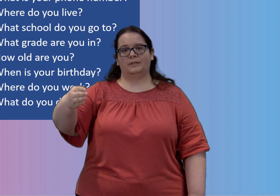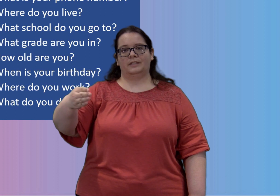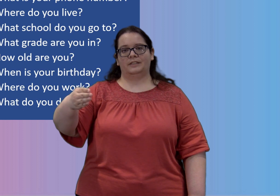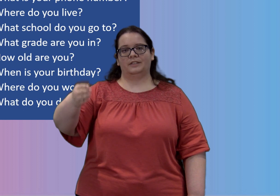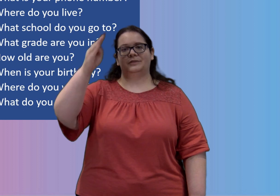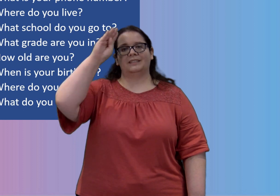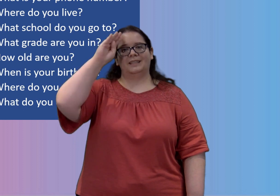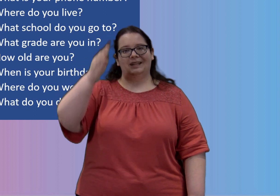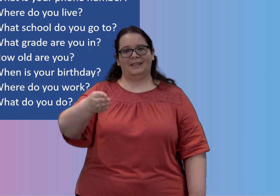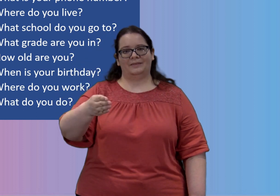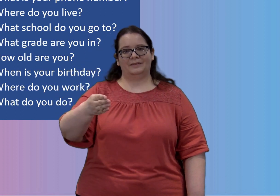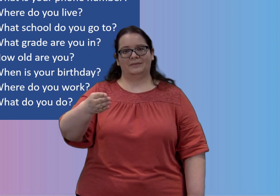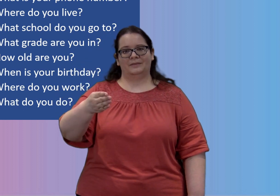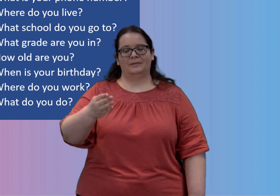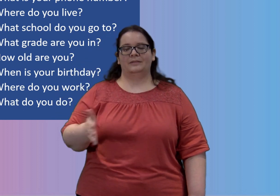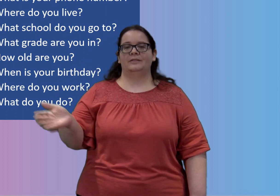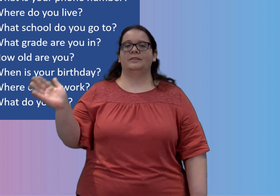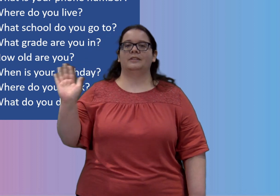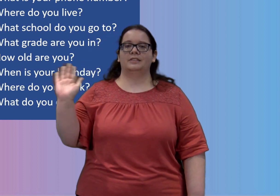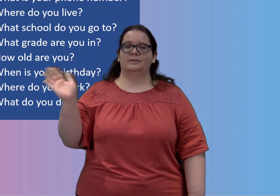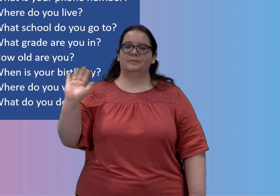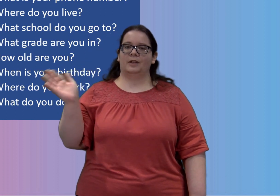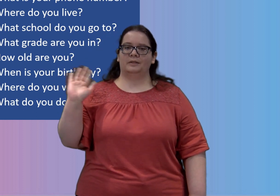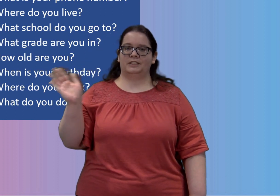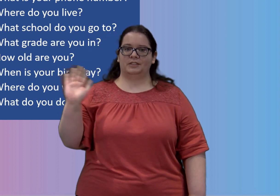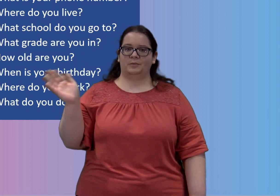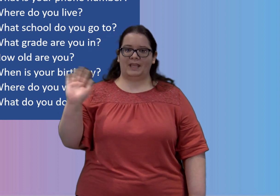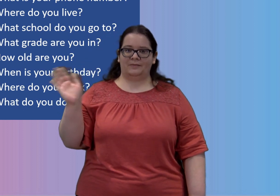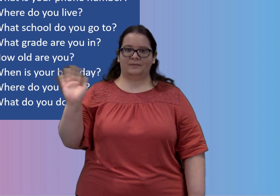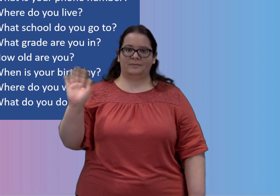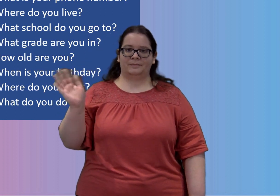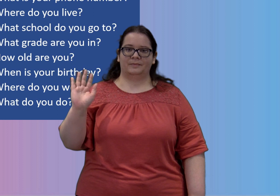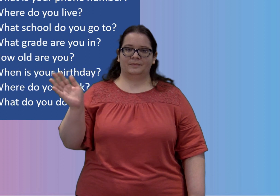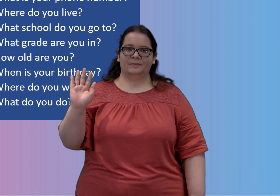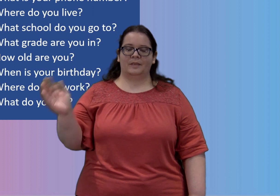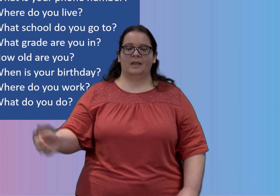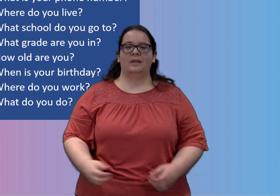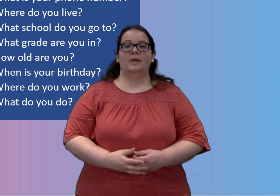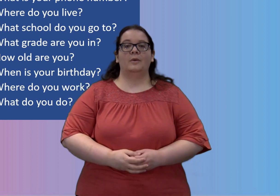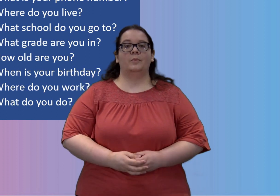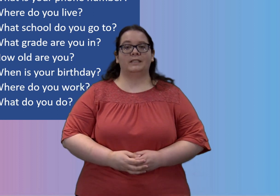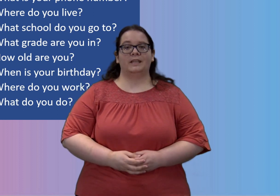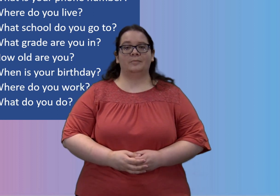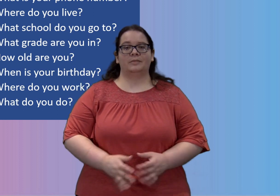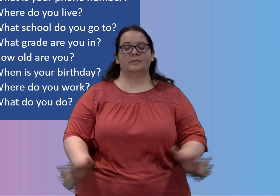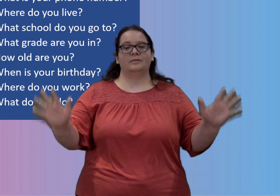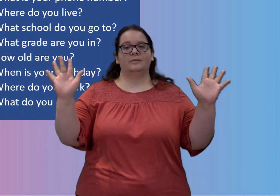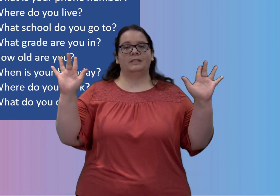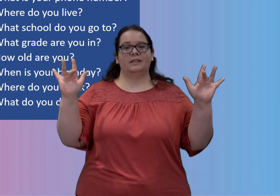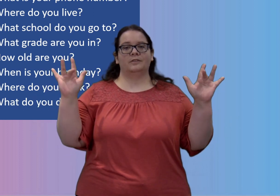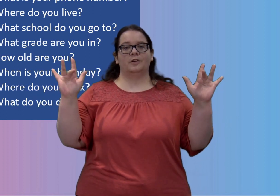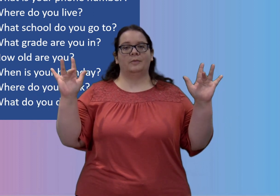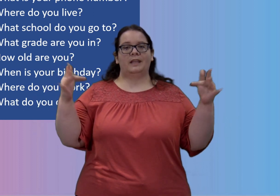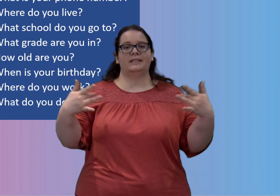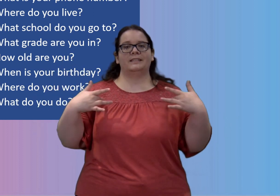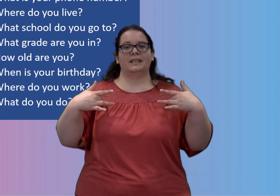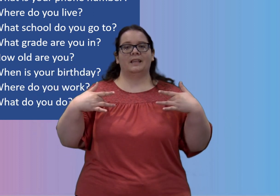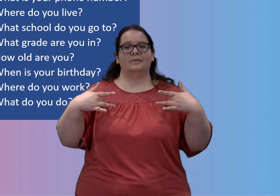a little salute. Hello. You can also always just wave. What's up? We take those open 8s and